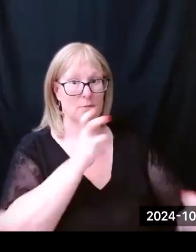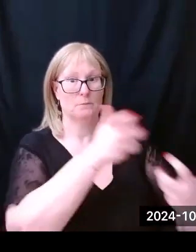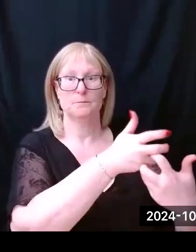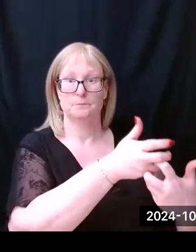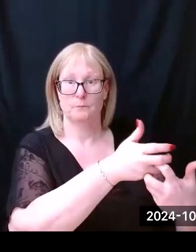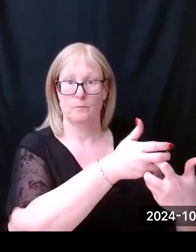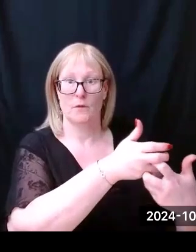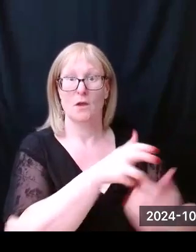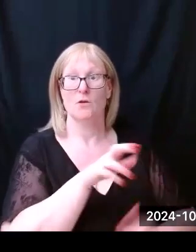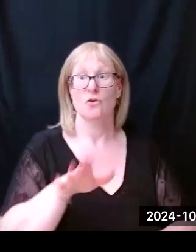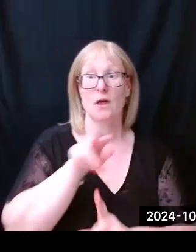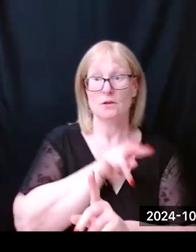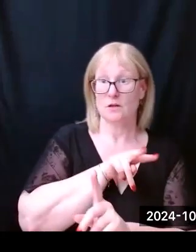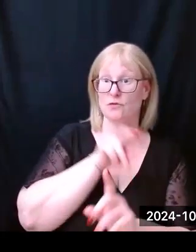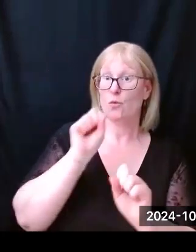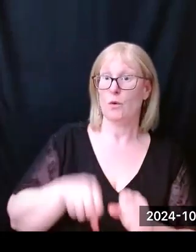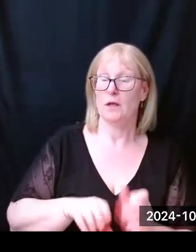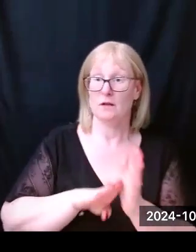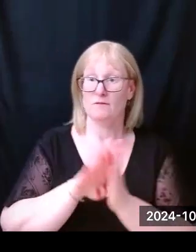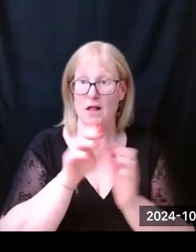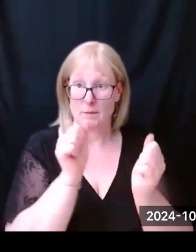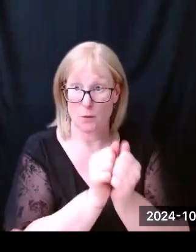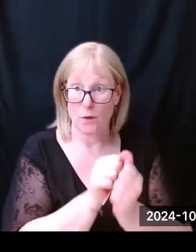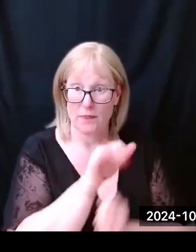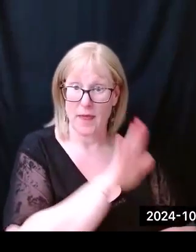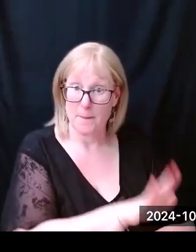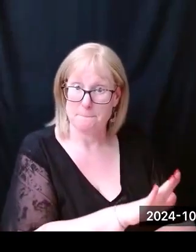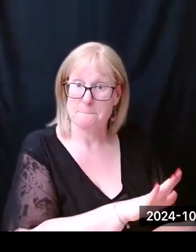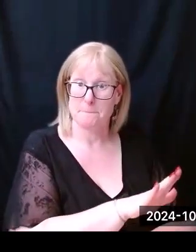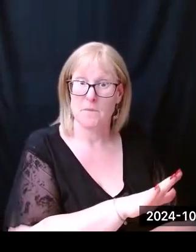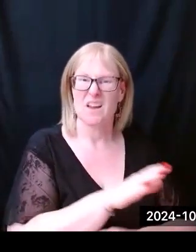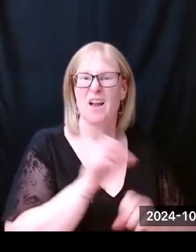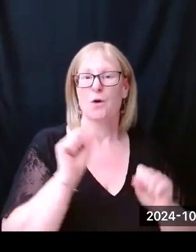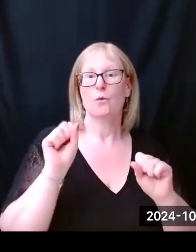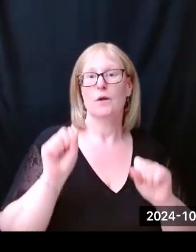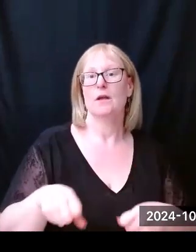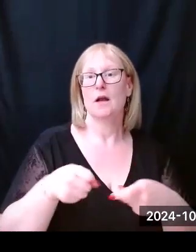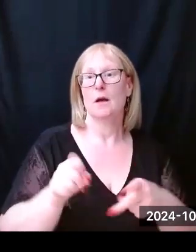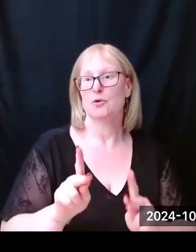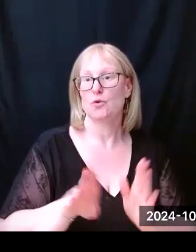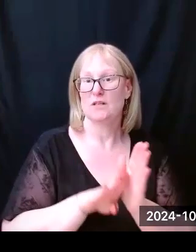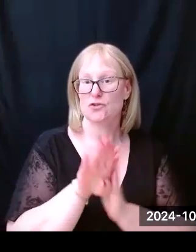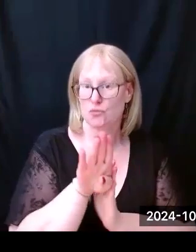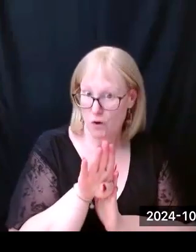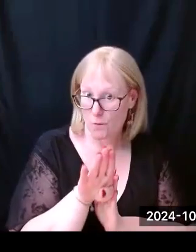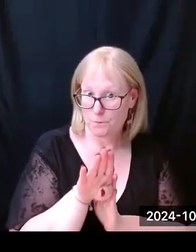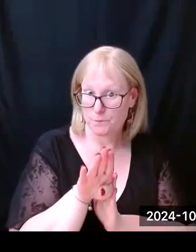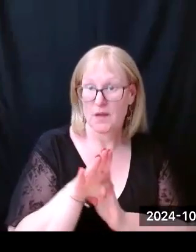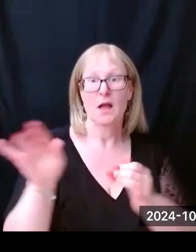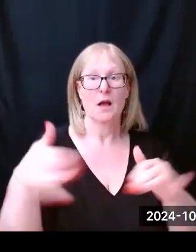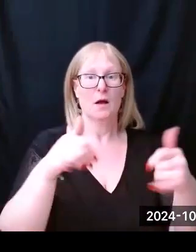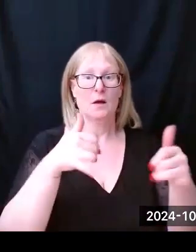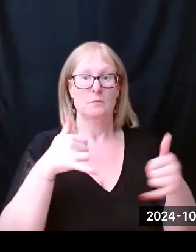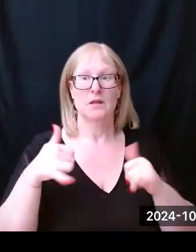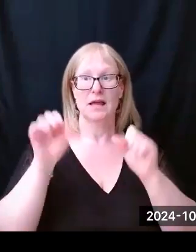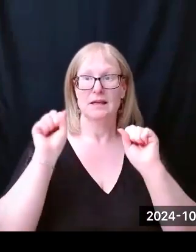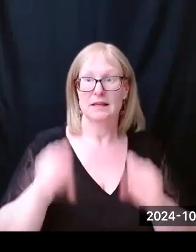We can make opportunities to grow together. And we can remember that play can be random and not structured. The fancy term for that is incidental play.